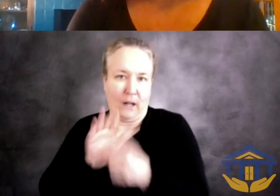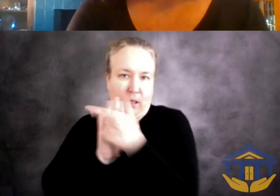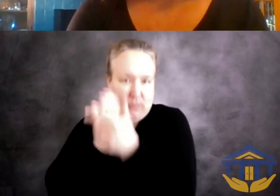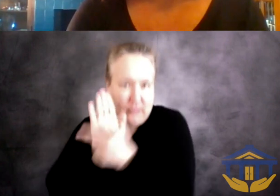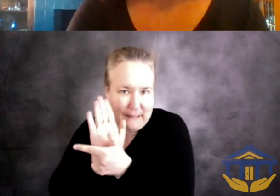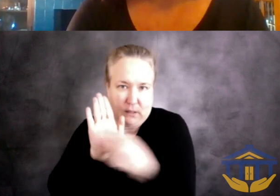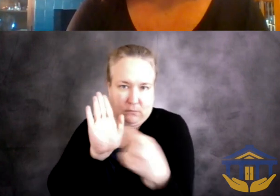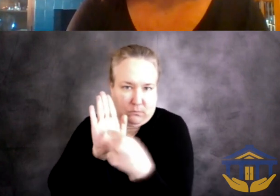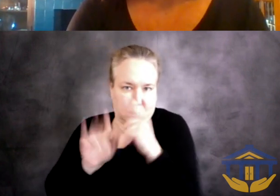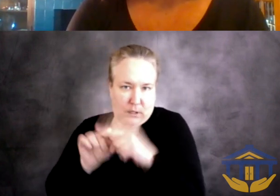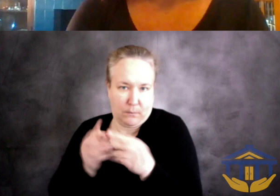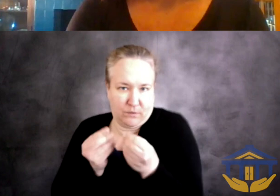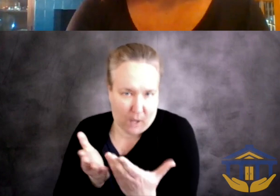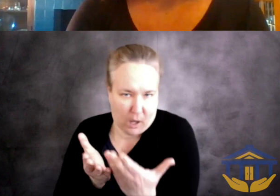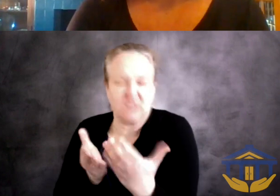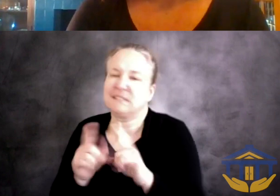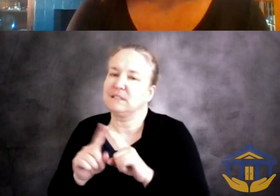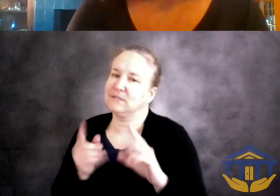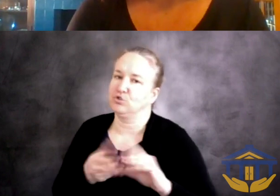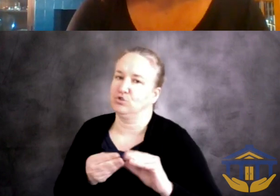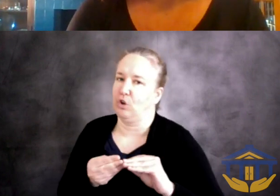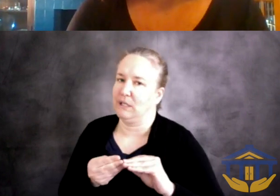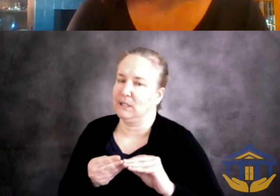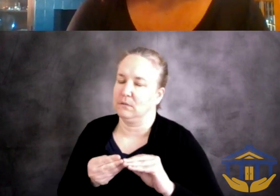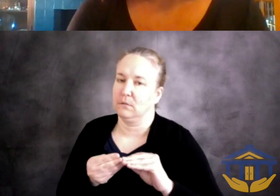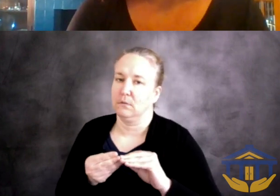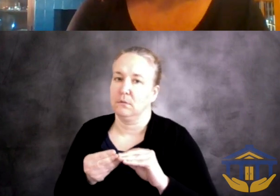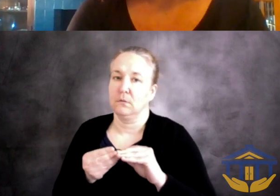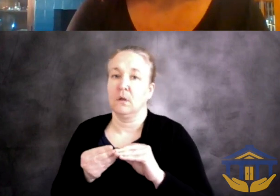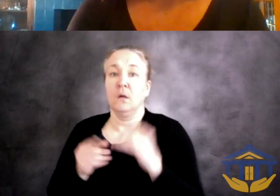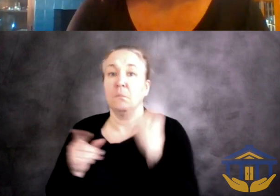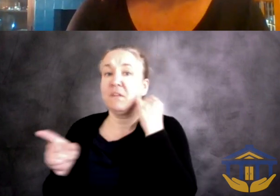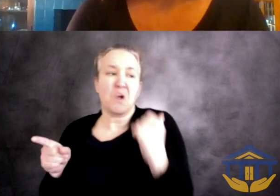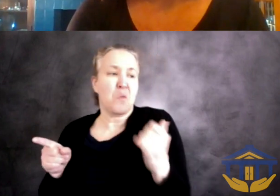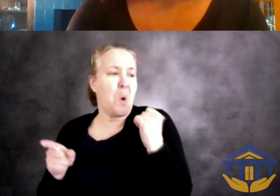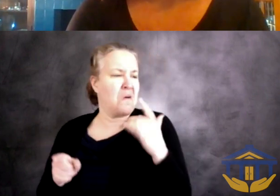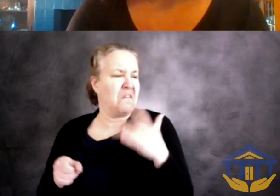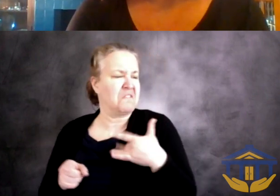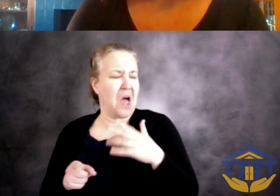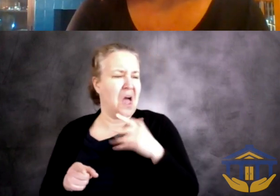And if it's that they won't because they don't feel it's needed, then it may be that the parents